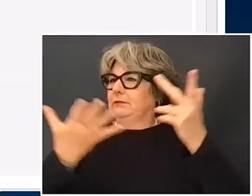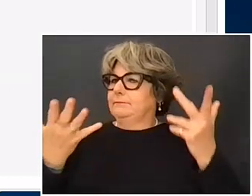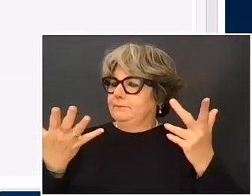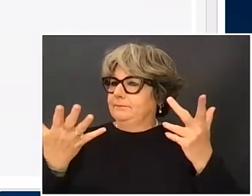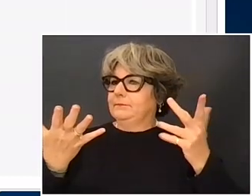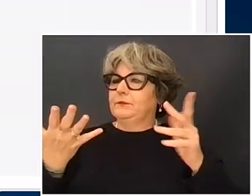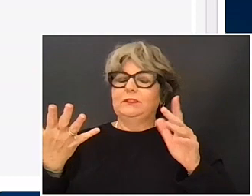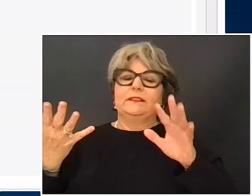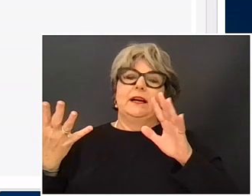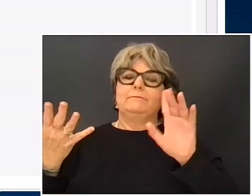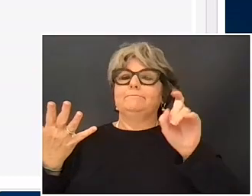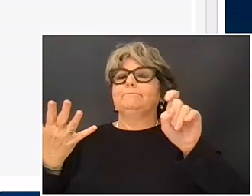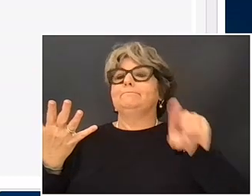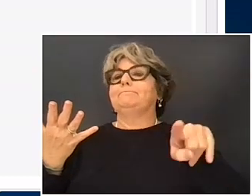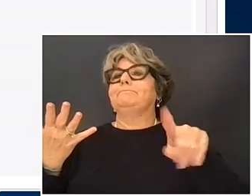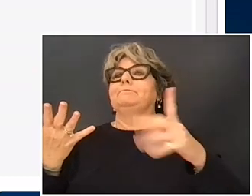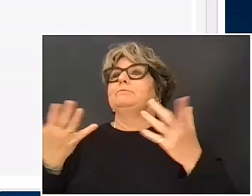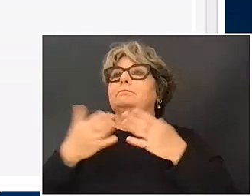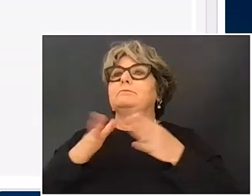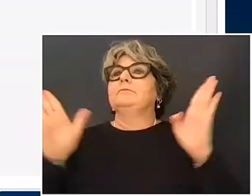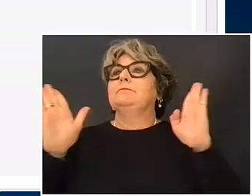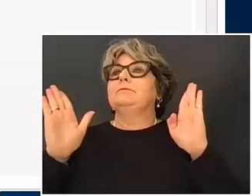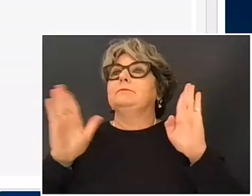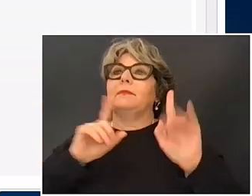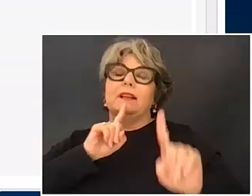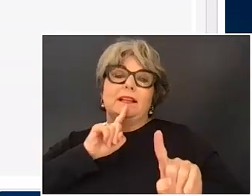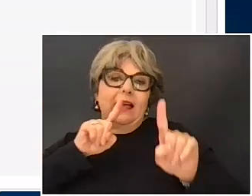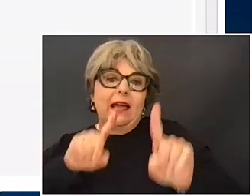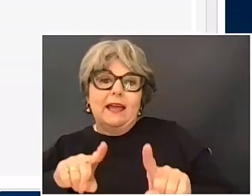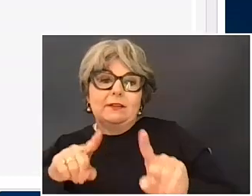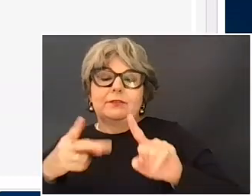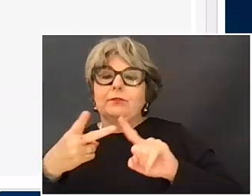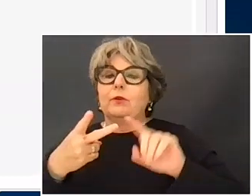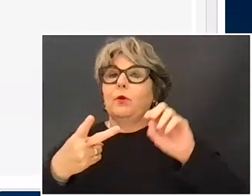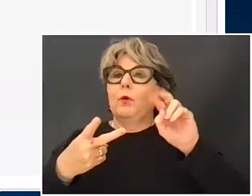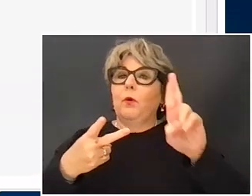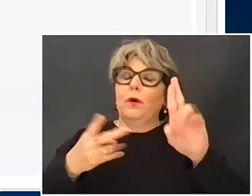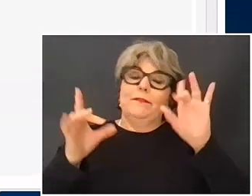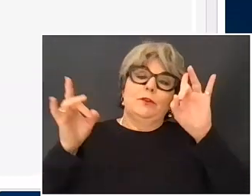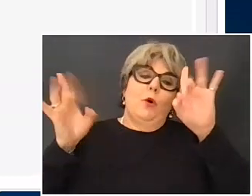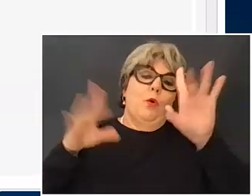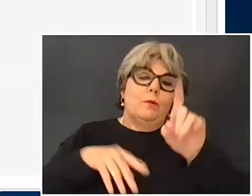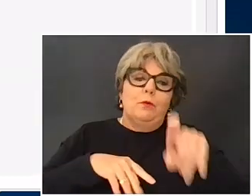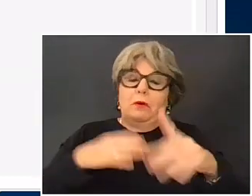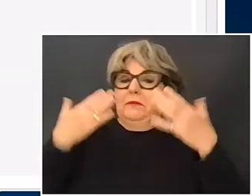And I don't know if there's an answer or if it's a rhetorical question but just wanted to raise that.